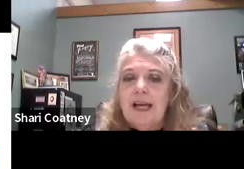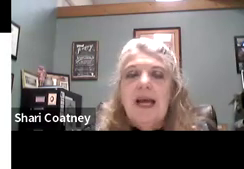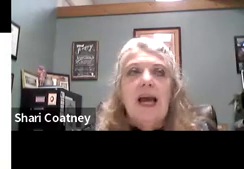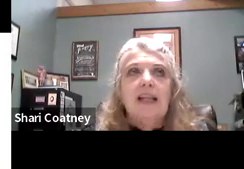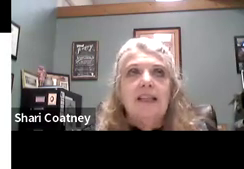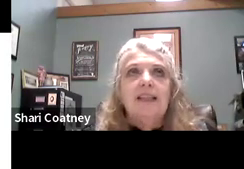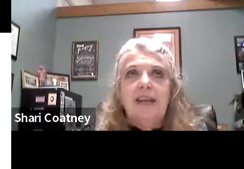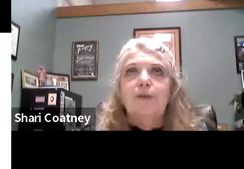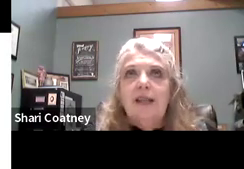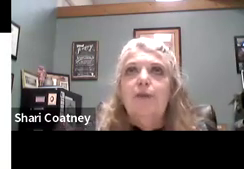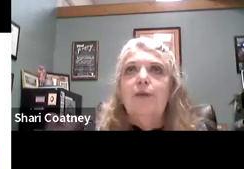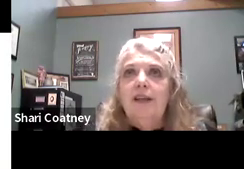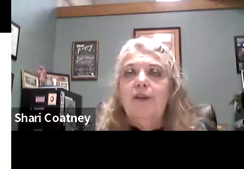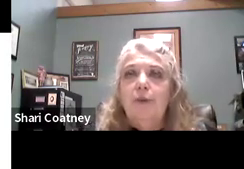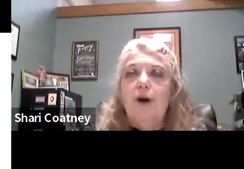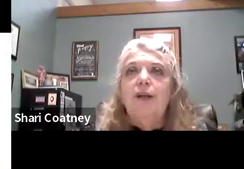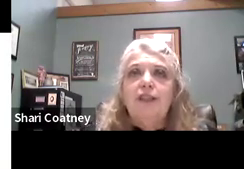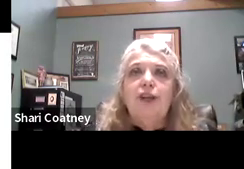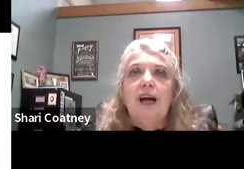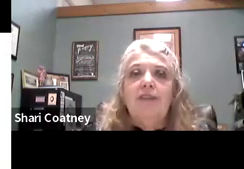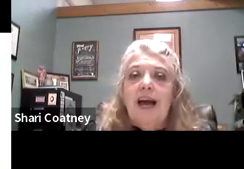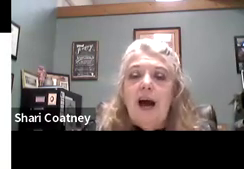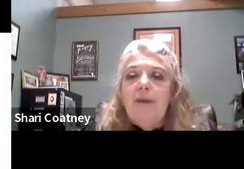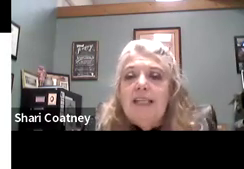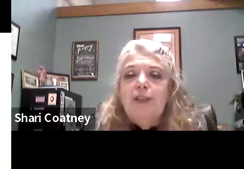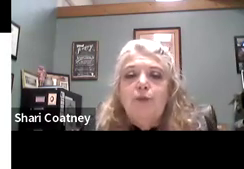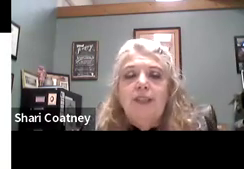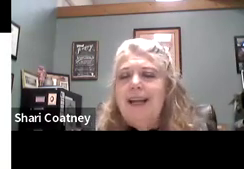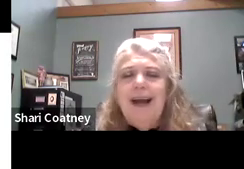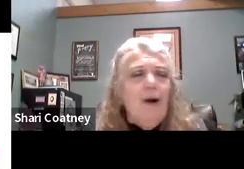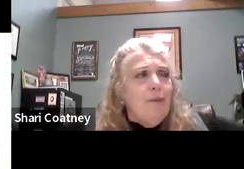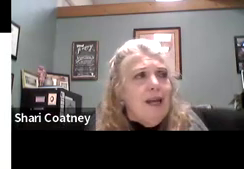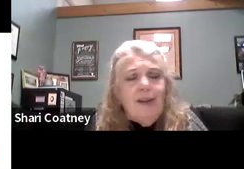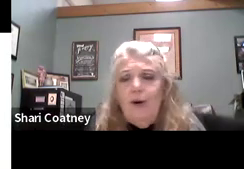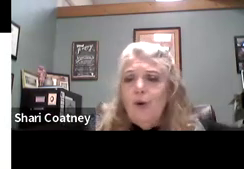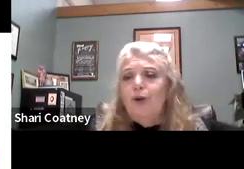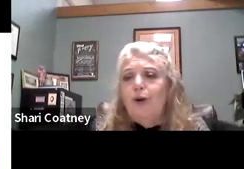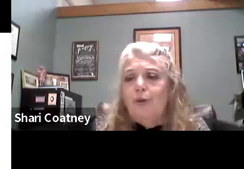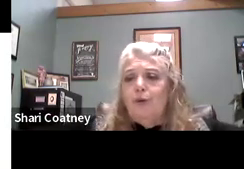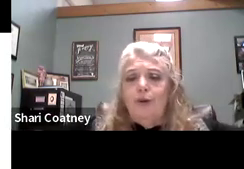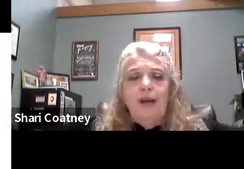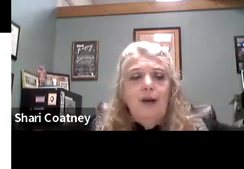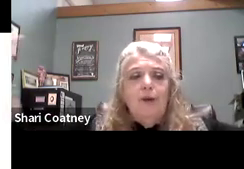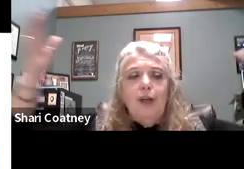And I don't care what position somebody has here here I hope they are changing world each if one person at a time, one issue issue at time. One system a time. Go change the world.